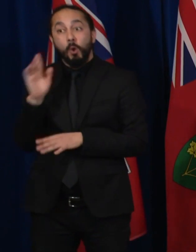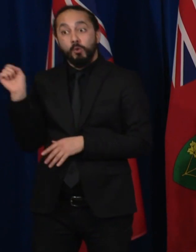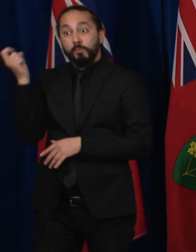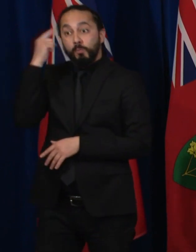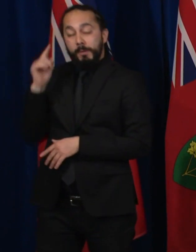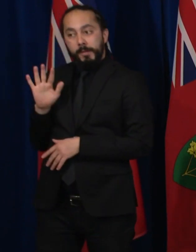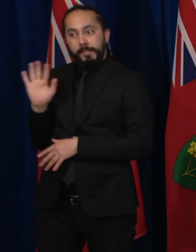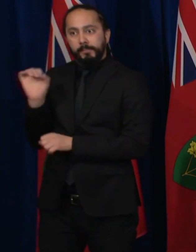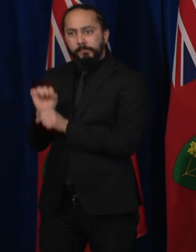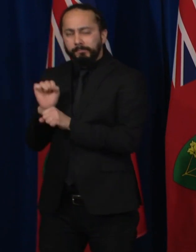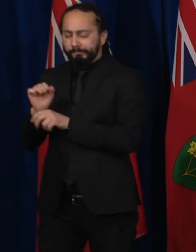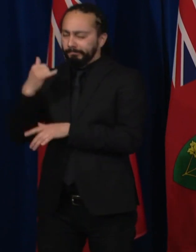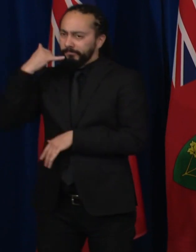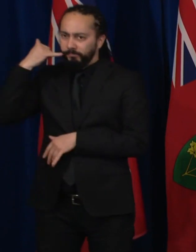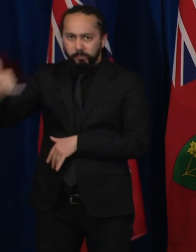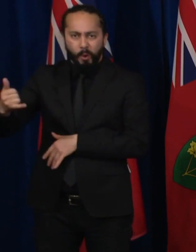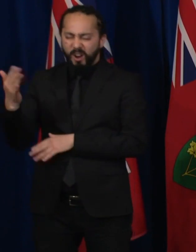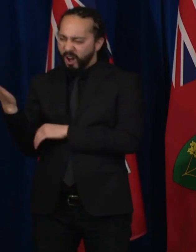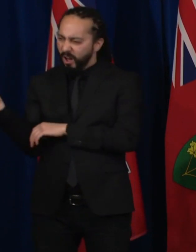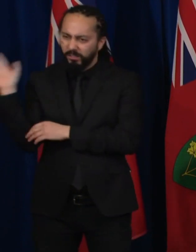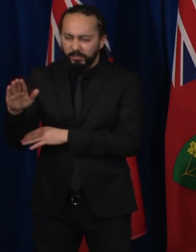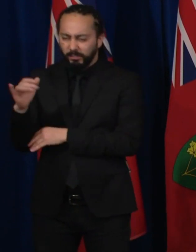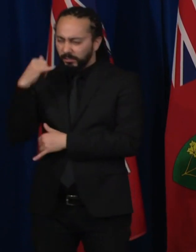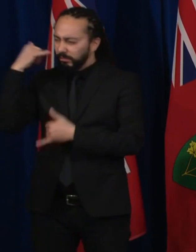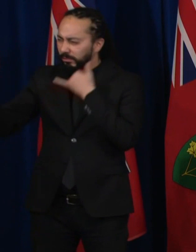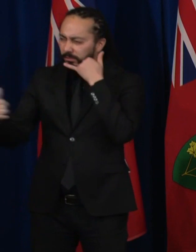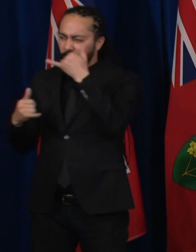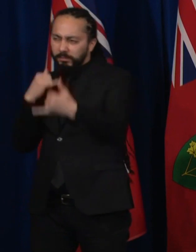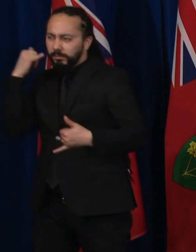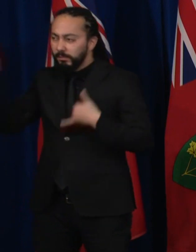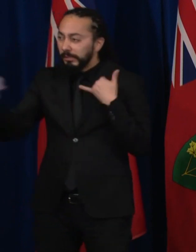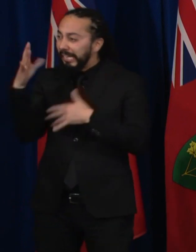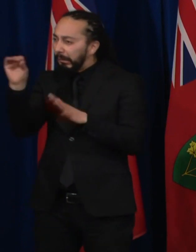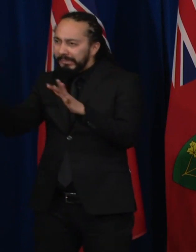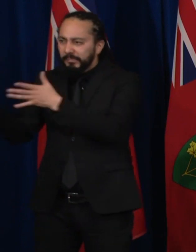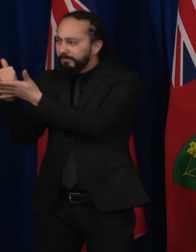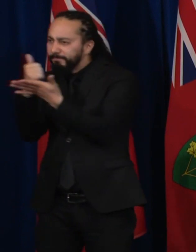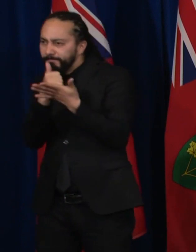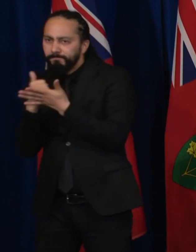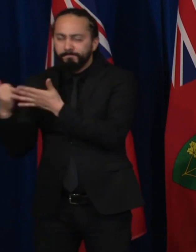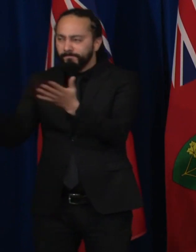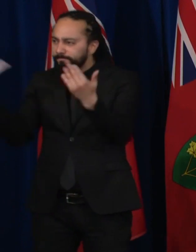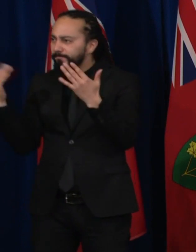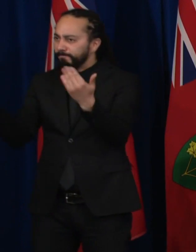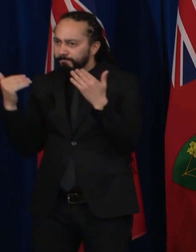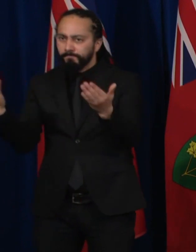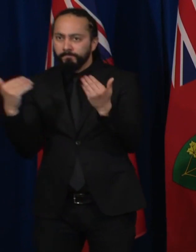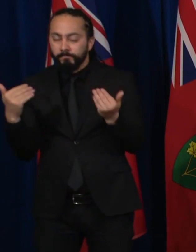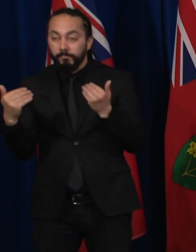The premier spends a good gave the last full measure of devotion -- part of his day on the phone asking companies to come forward, as I do as that we here highly resolve these dead shall not well.